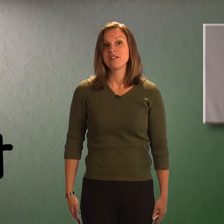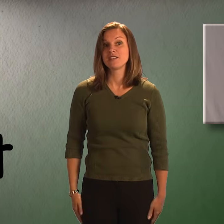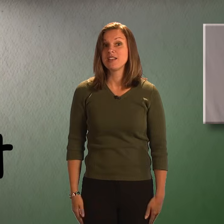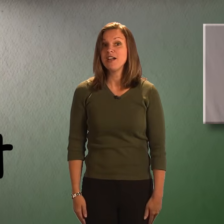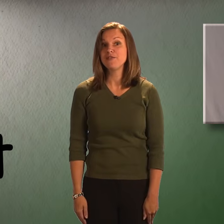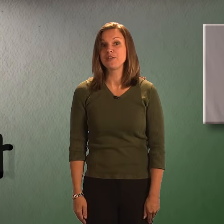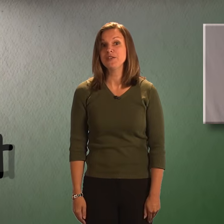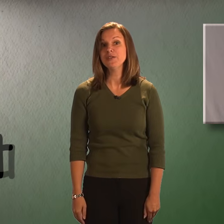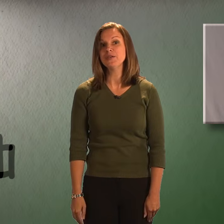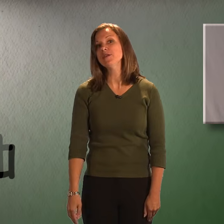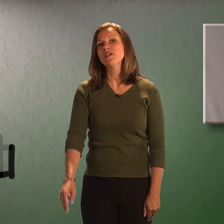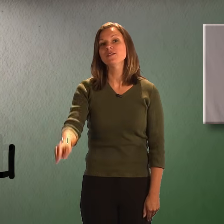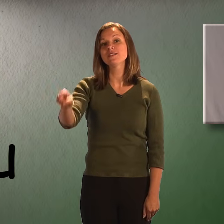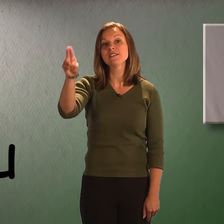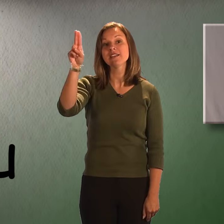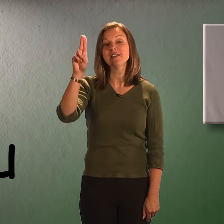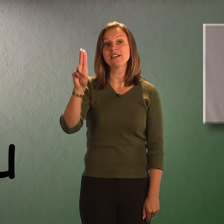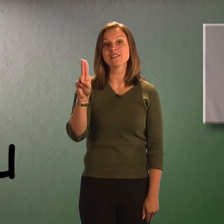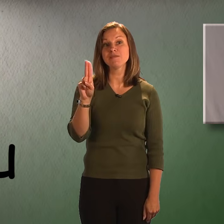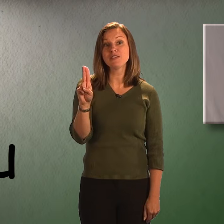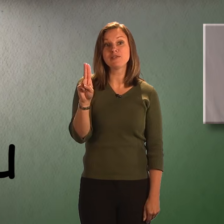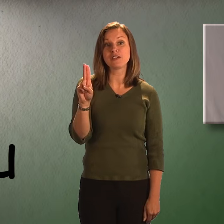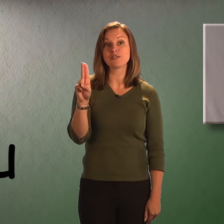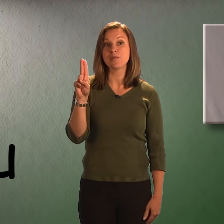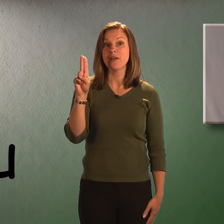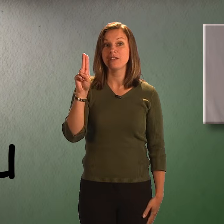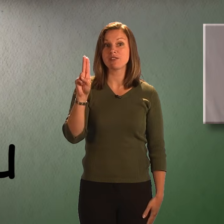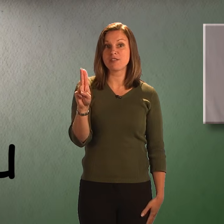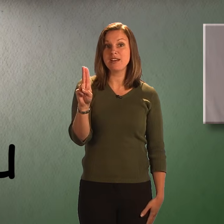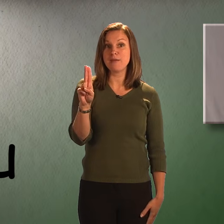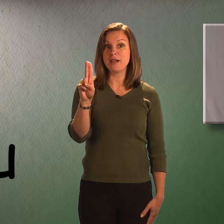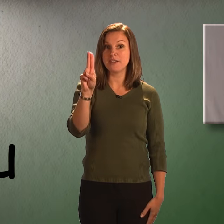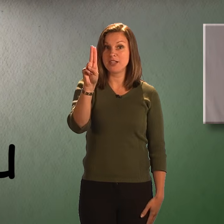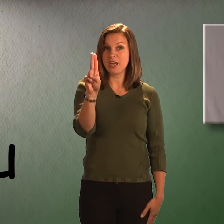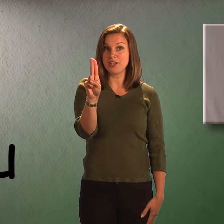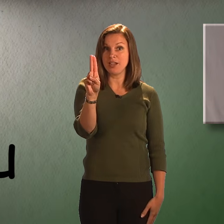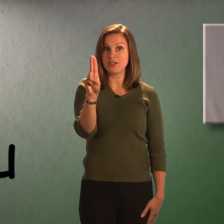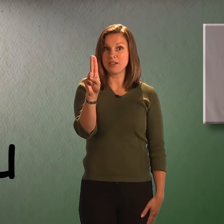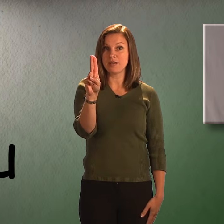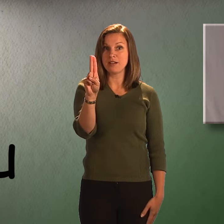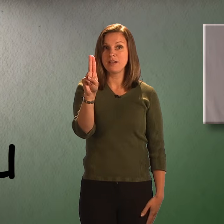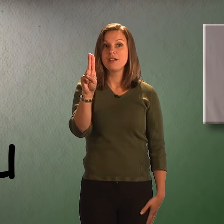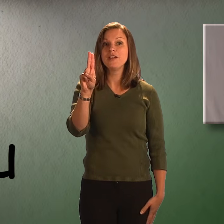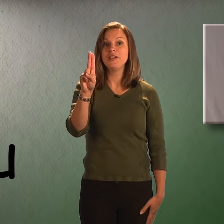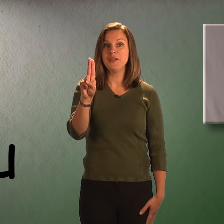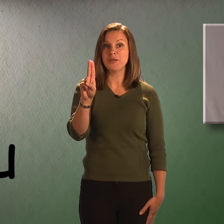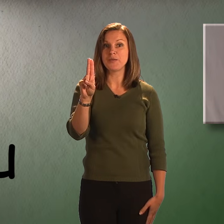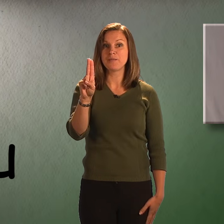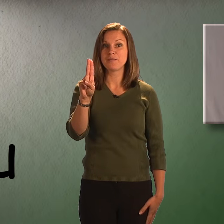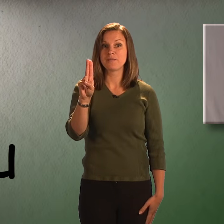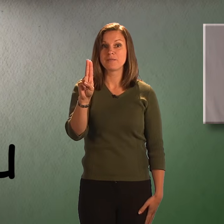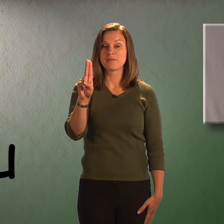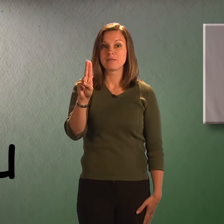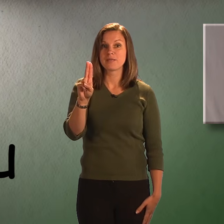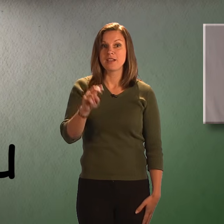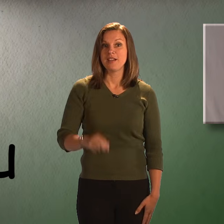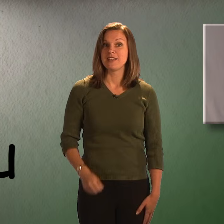The sign for "u" uses the index and middle fingers pointing straight up and touching each other. "u"